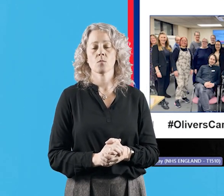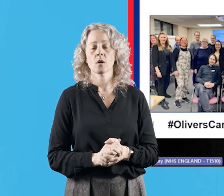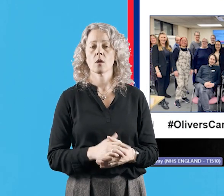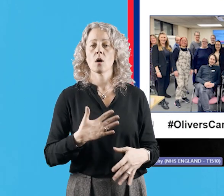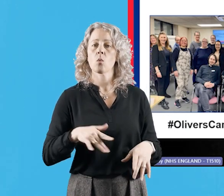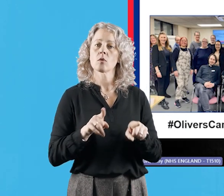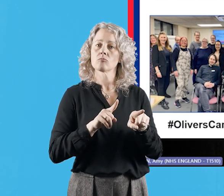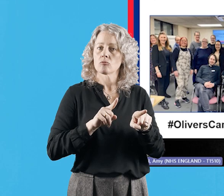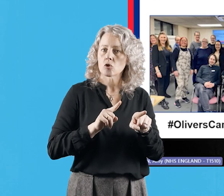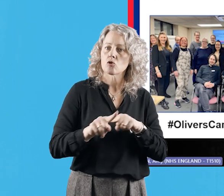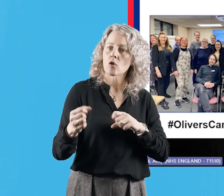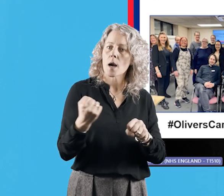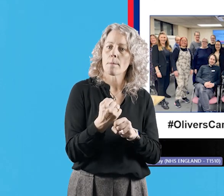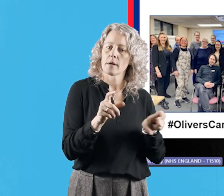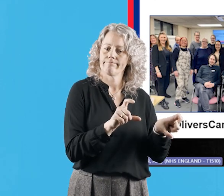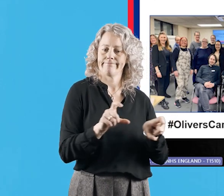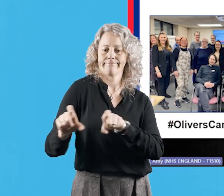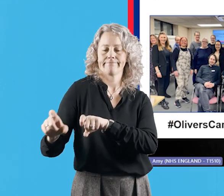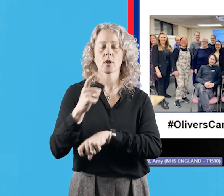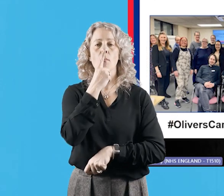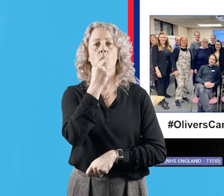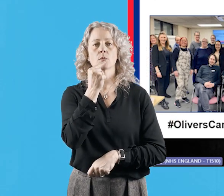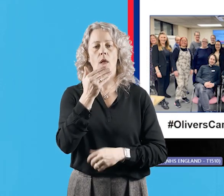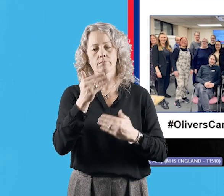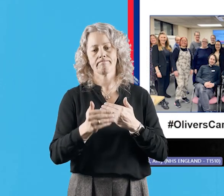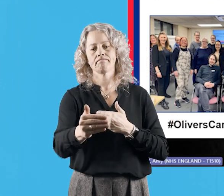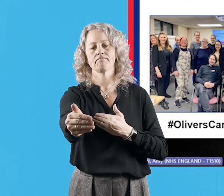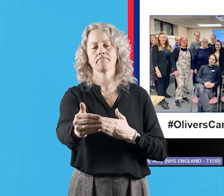it as sustainable as possible as it moves forward.